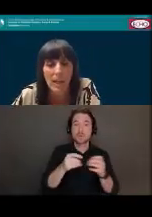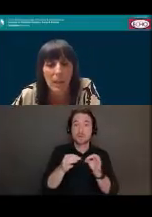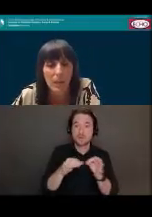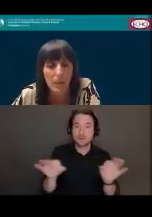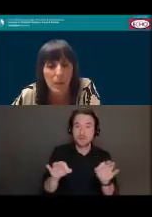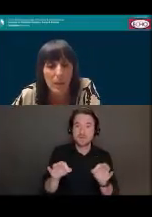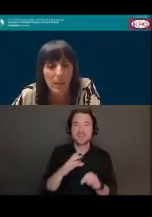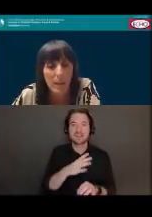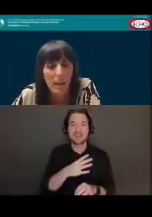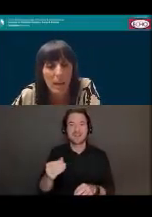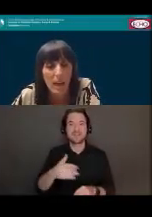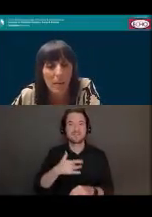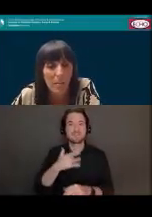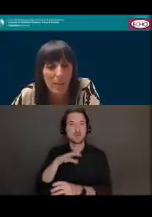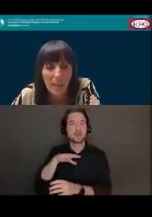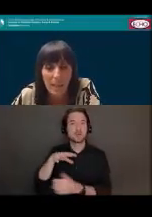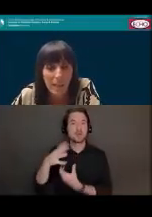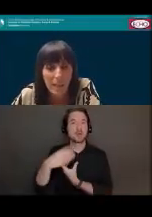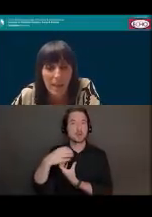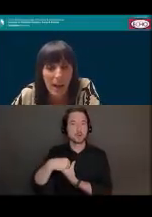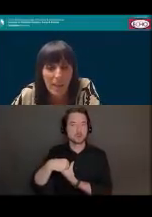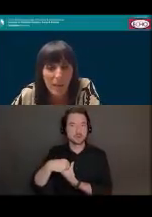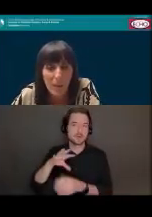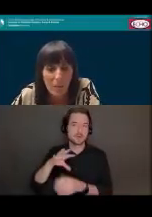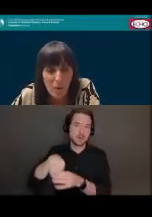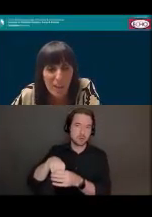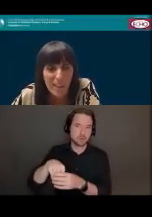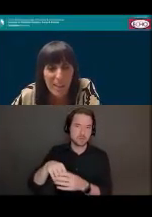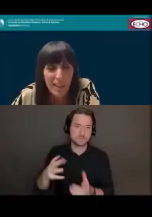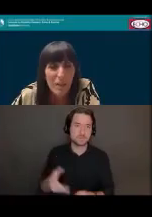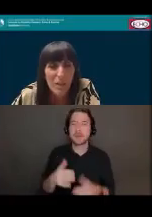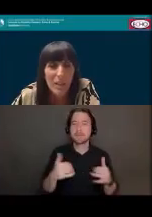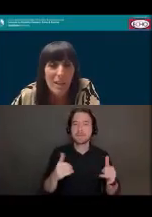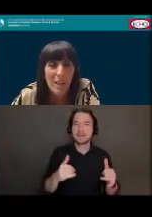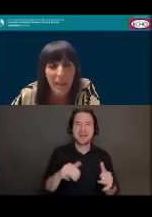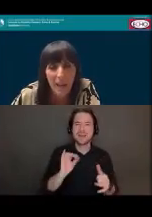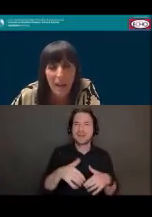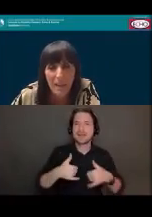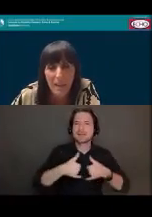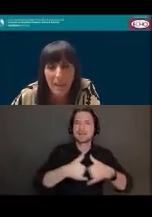inclusion. Play is not the reward. It's really that access